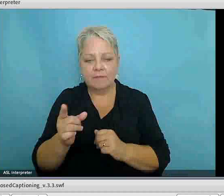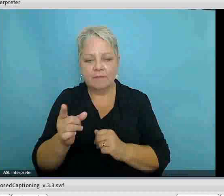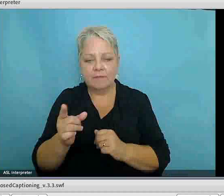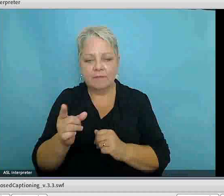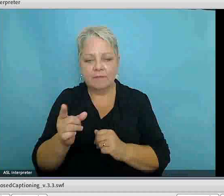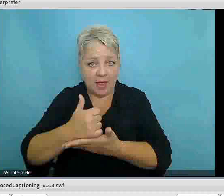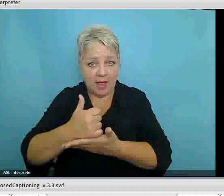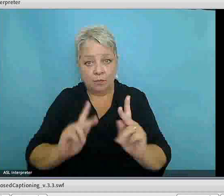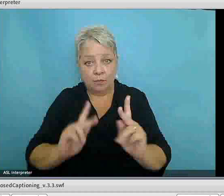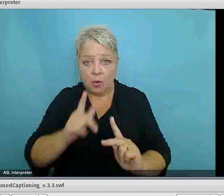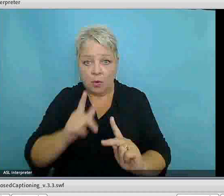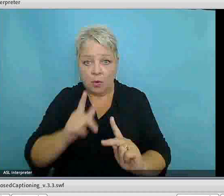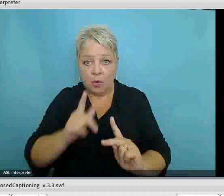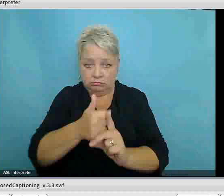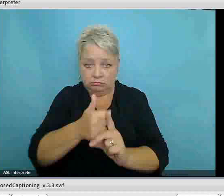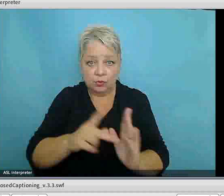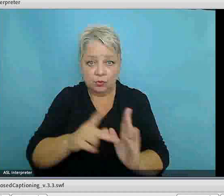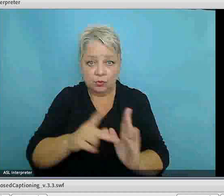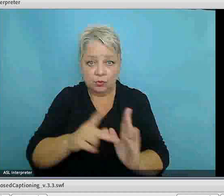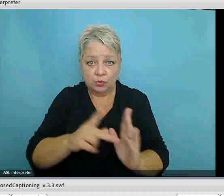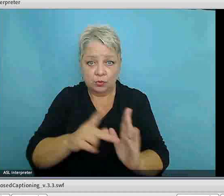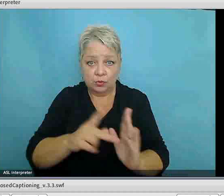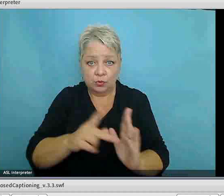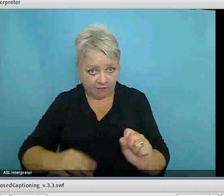participate in, and we want you to participate.